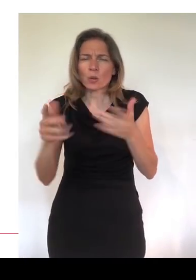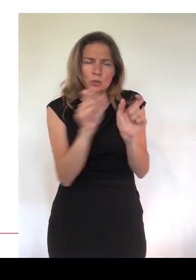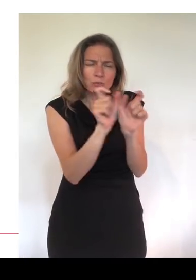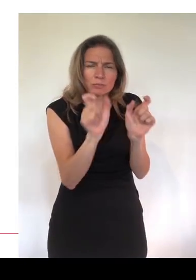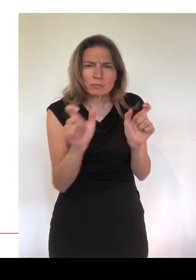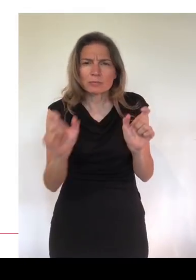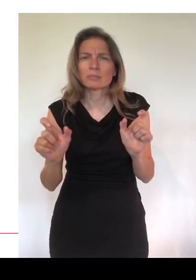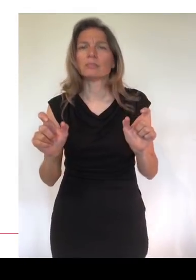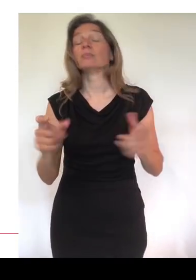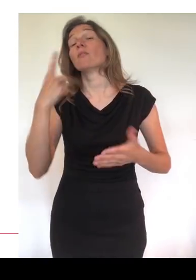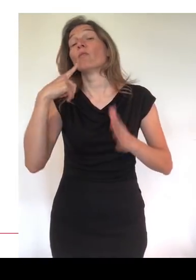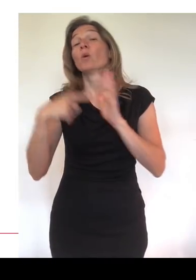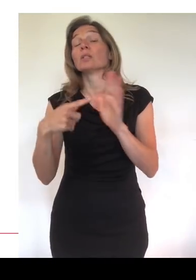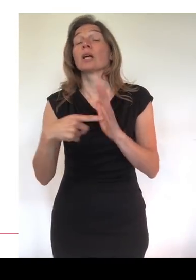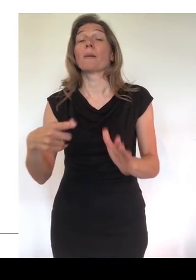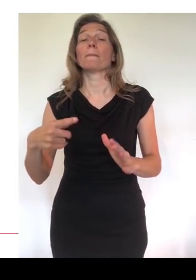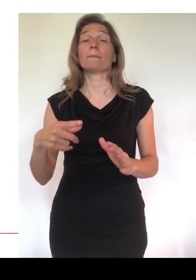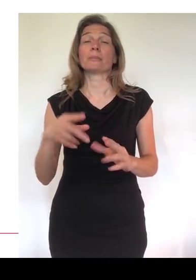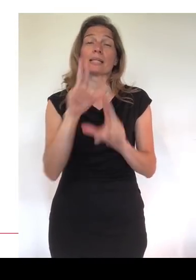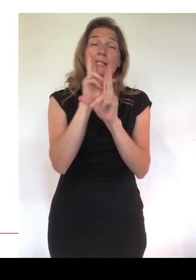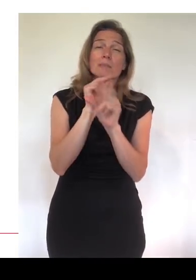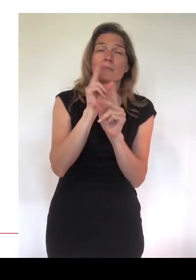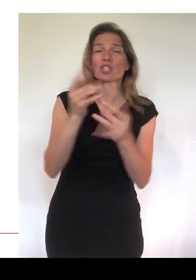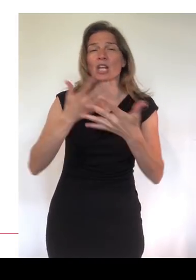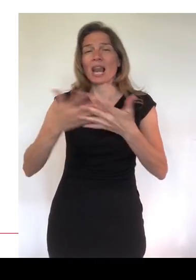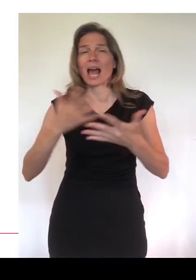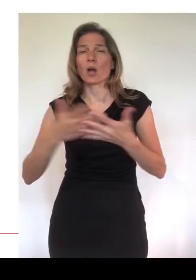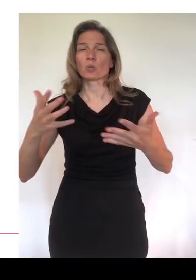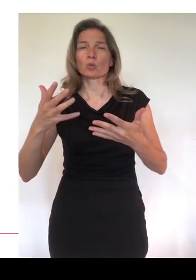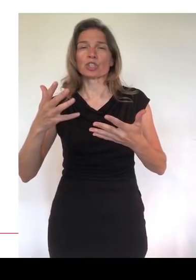that means that it can be filled in by sign language speech and language